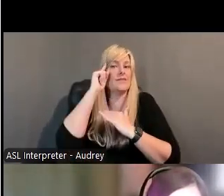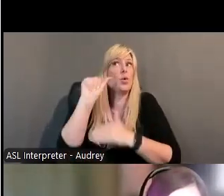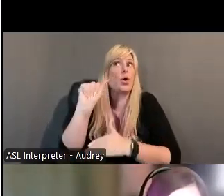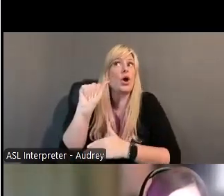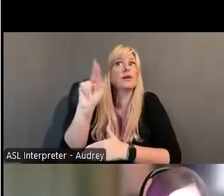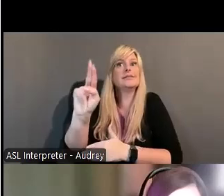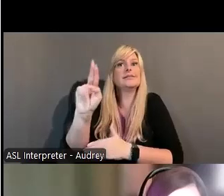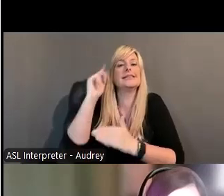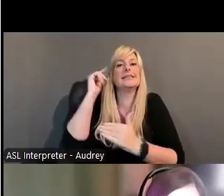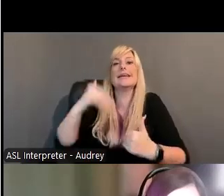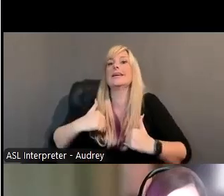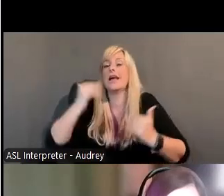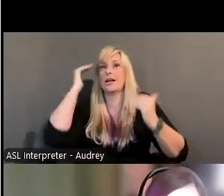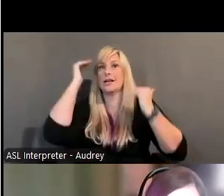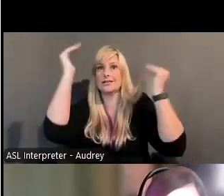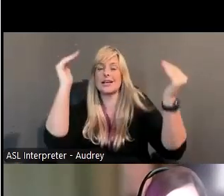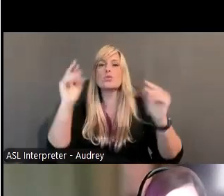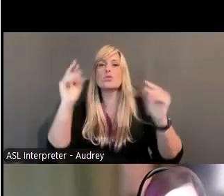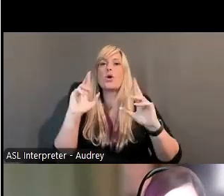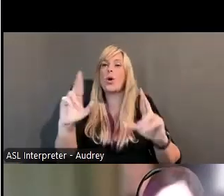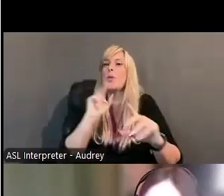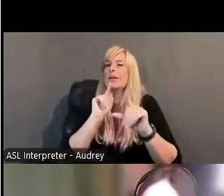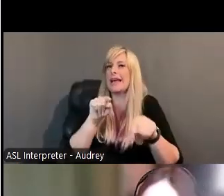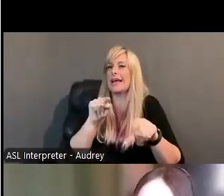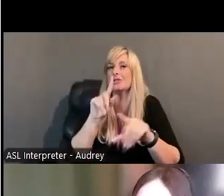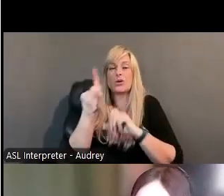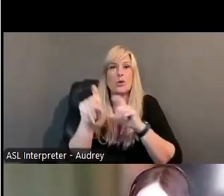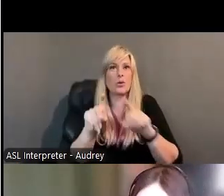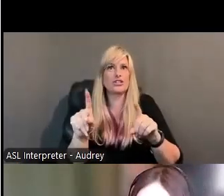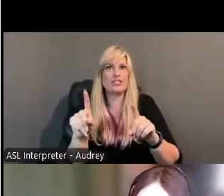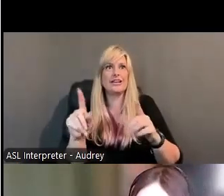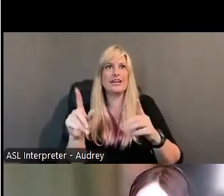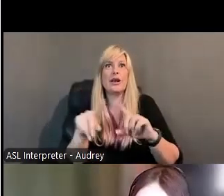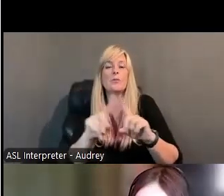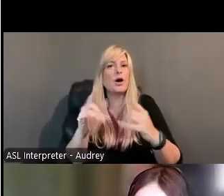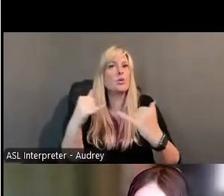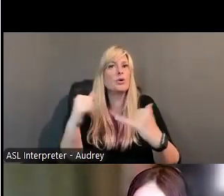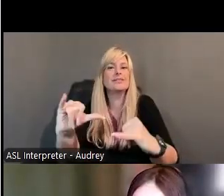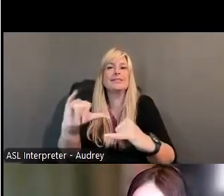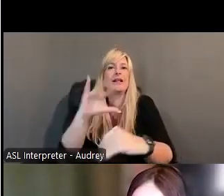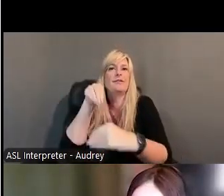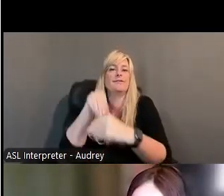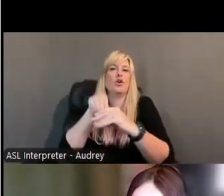answer that question, but we're still involved in the evaluation now, so we don't have all of